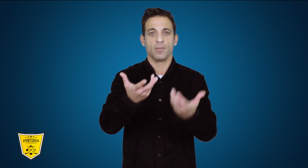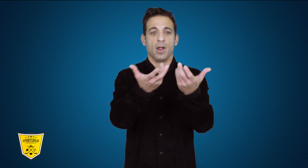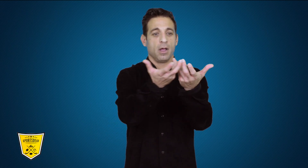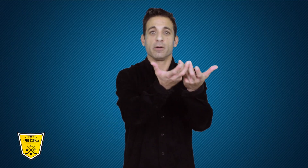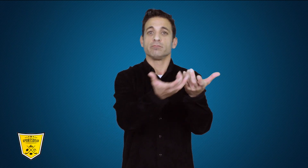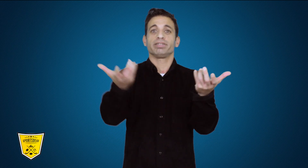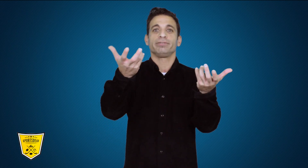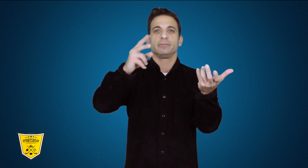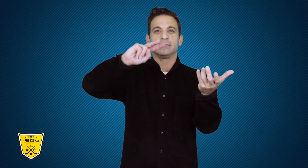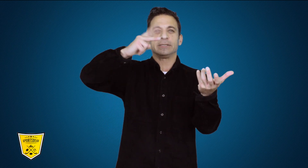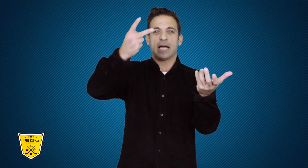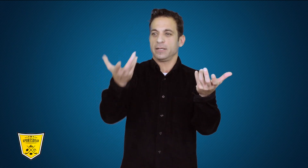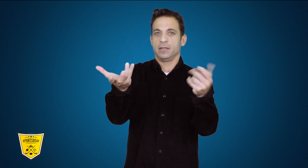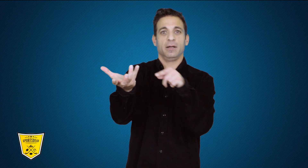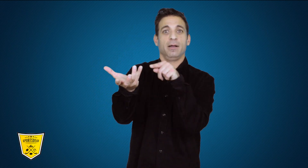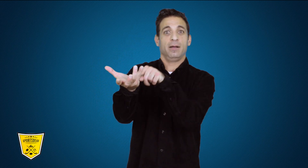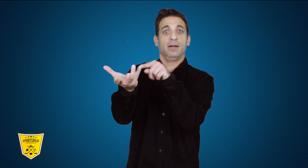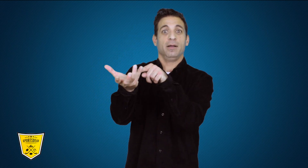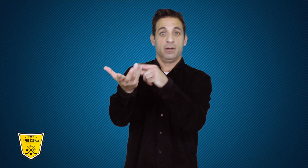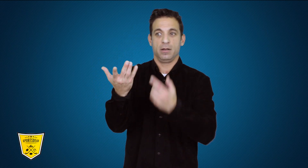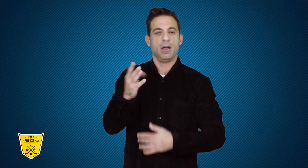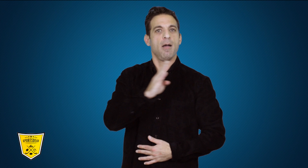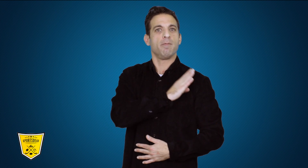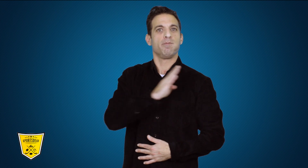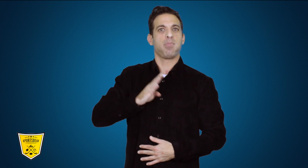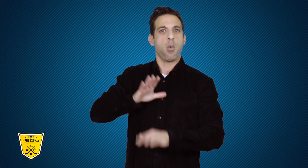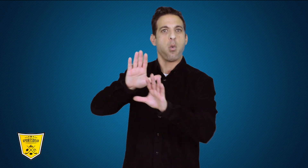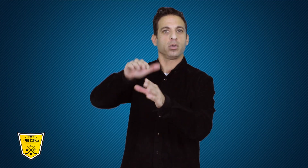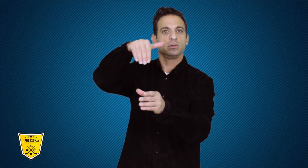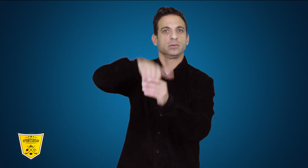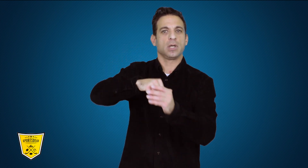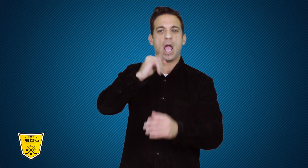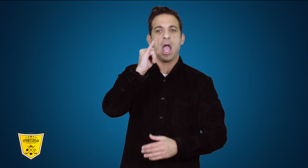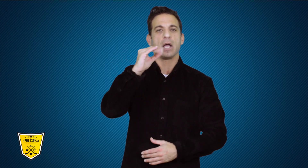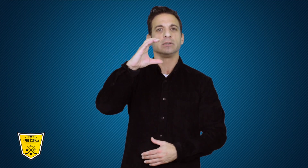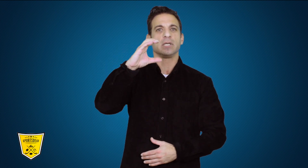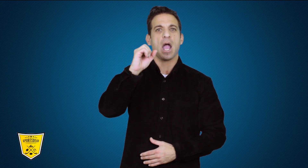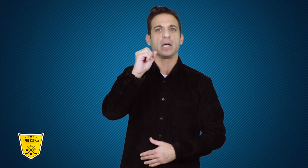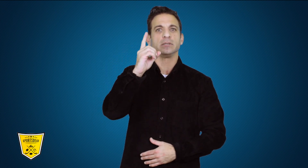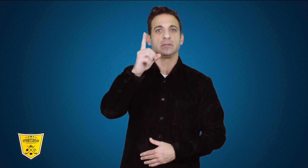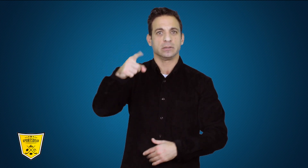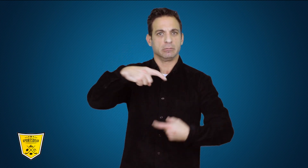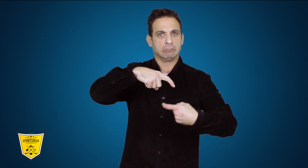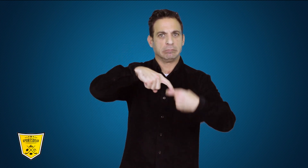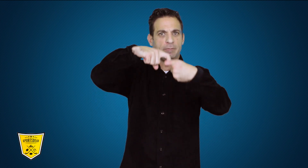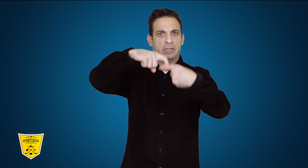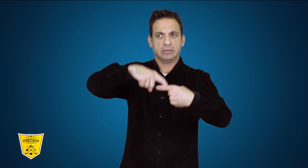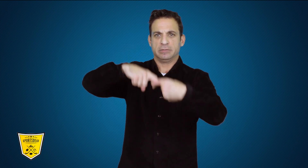The second group were ICSD board members who were suspended.